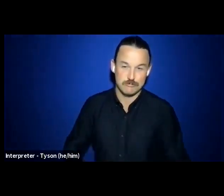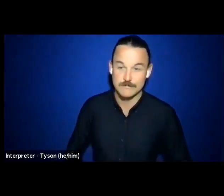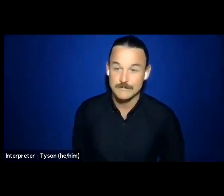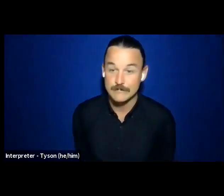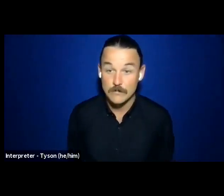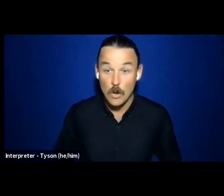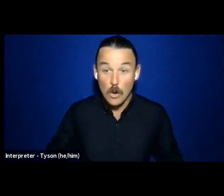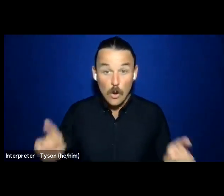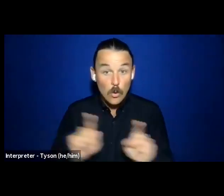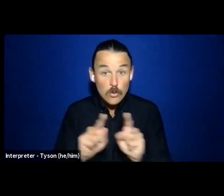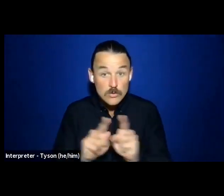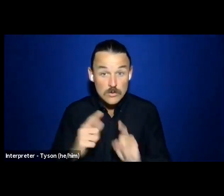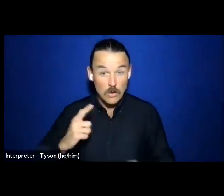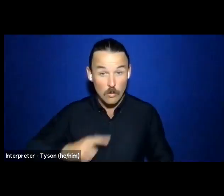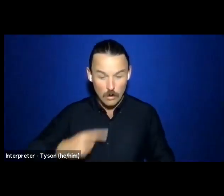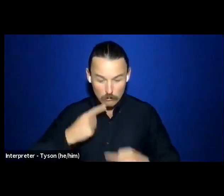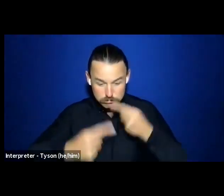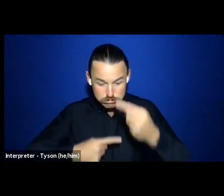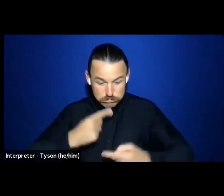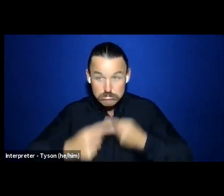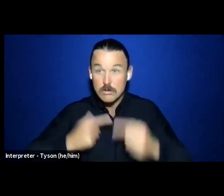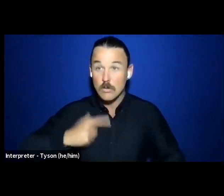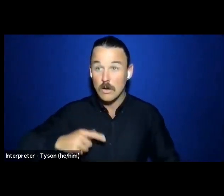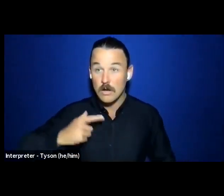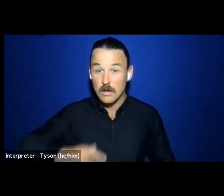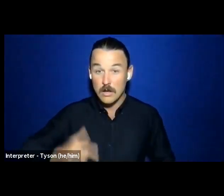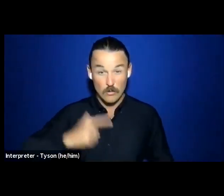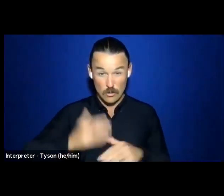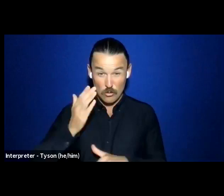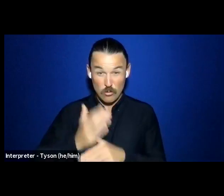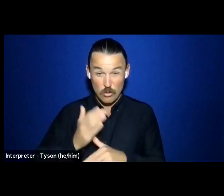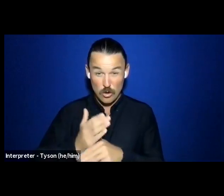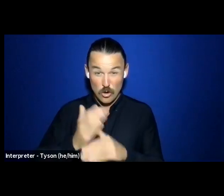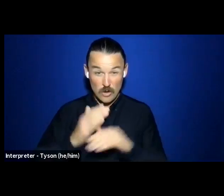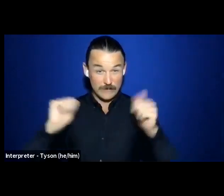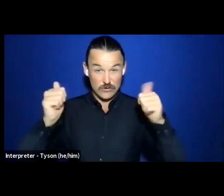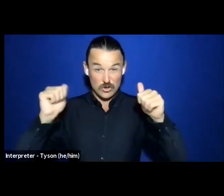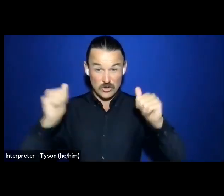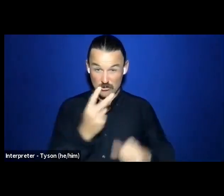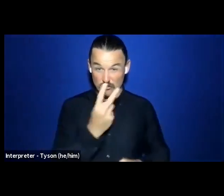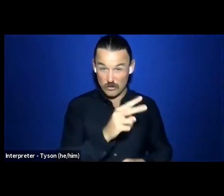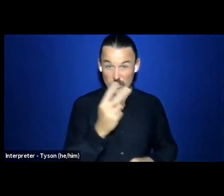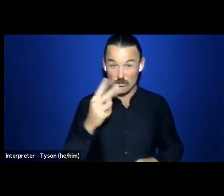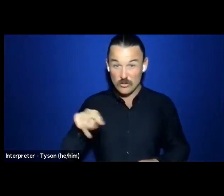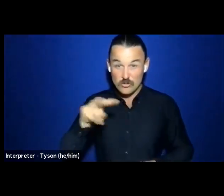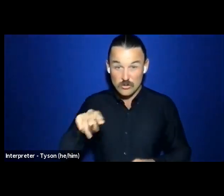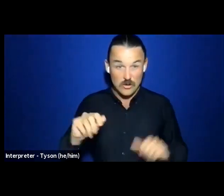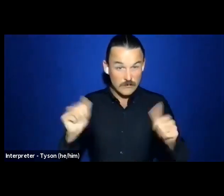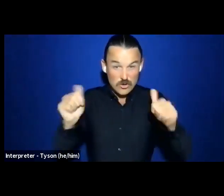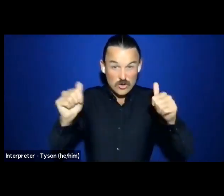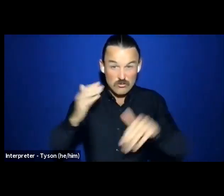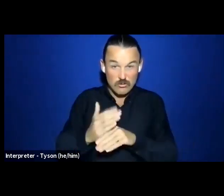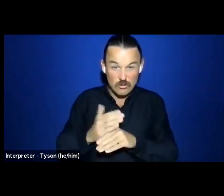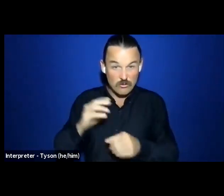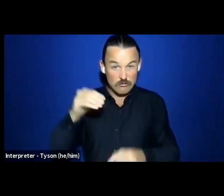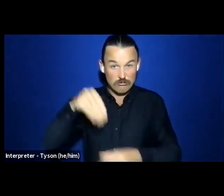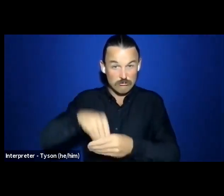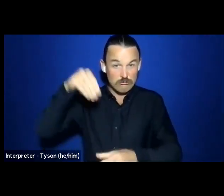longest locked out after all. I'm also saying this big I'm also saying this because the work I'm also saying this because the work won't be over in 20. in 2022 which in 2022 which might seem